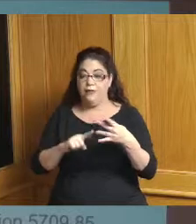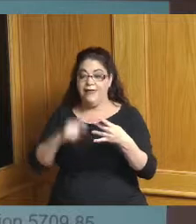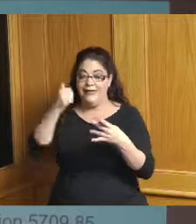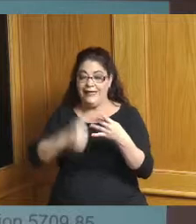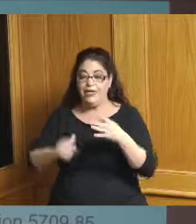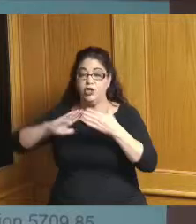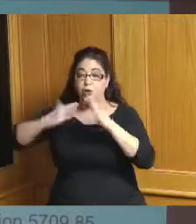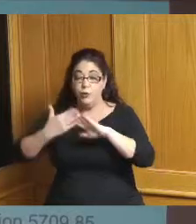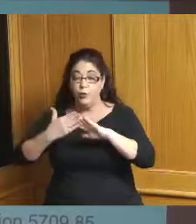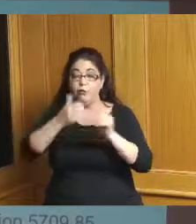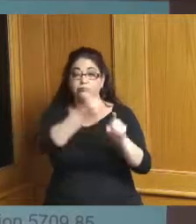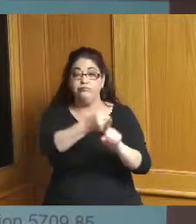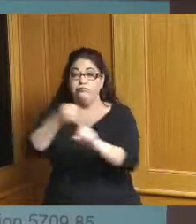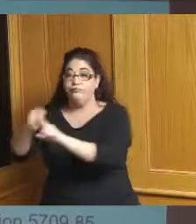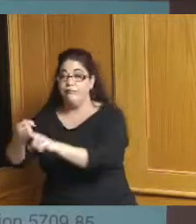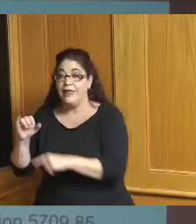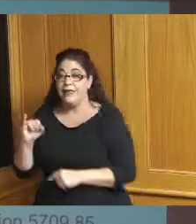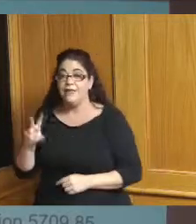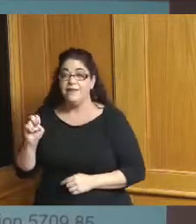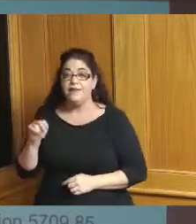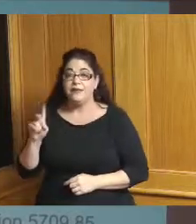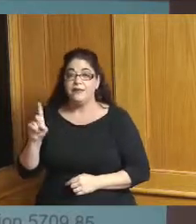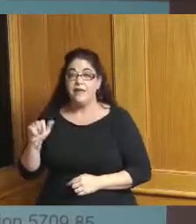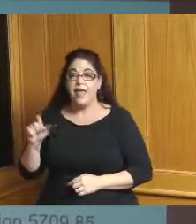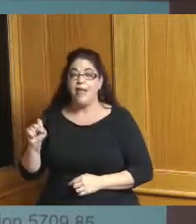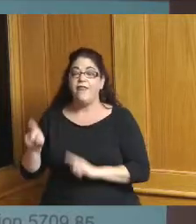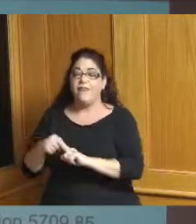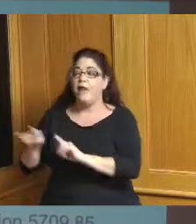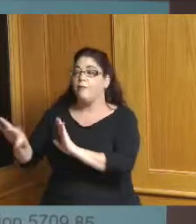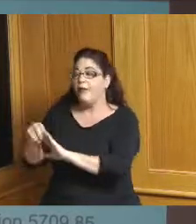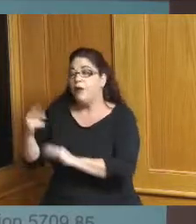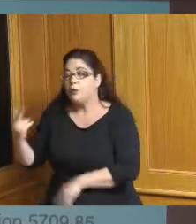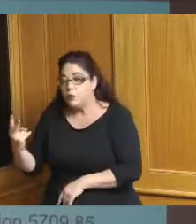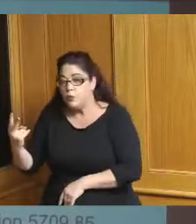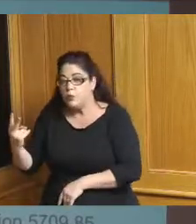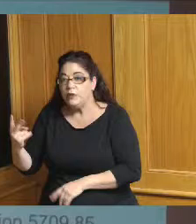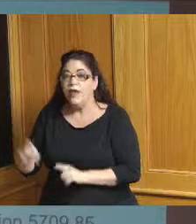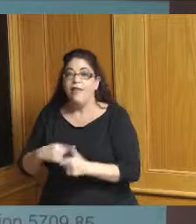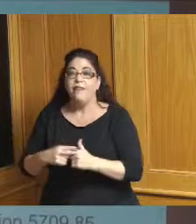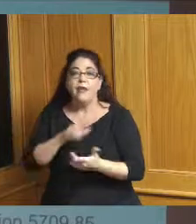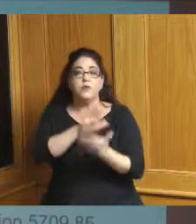so if it's in Evendale Evendale would appoint two members and then the school district that is the